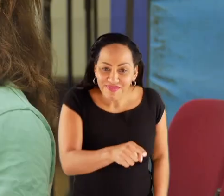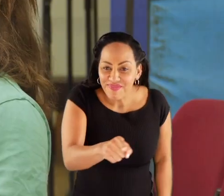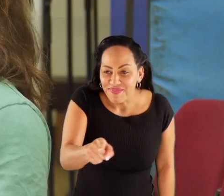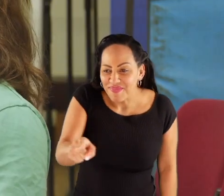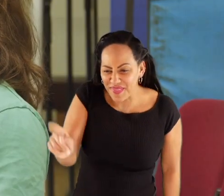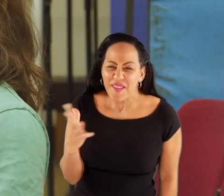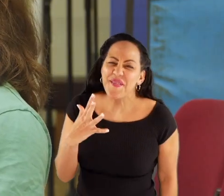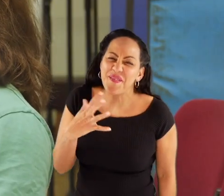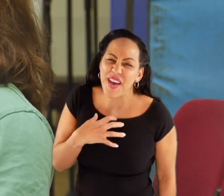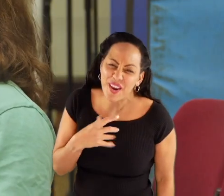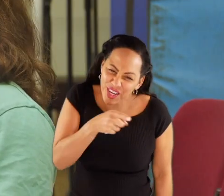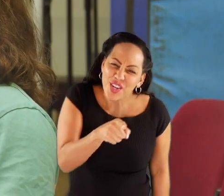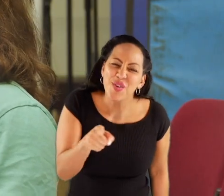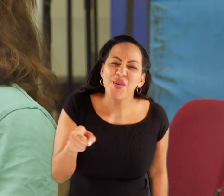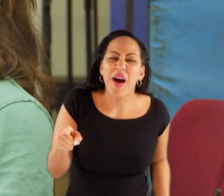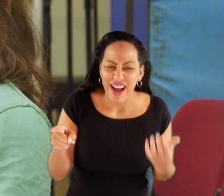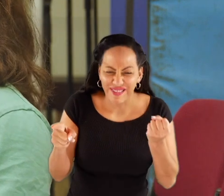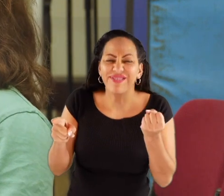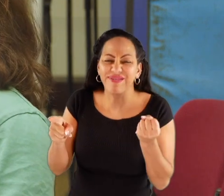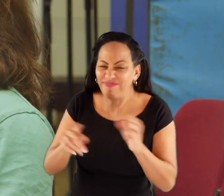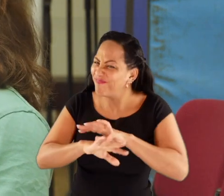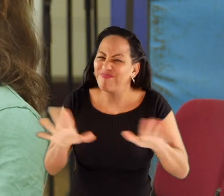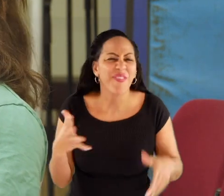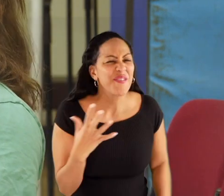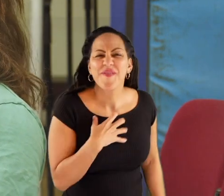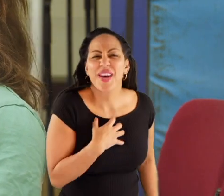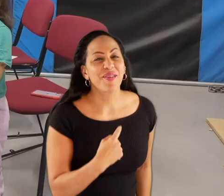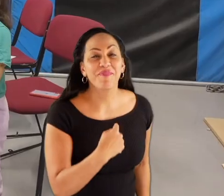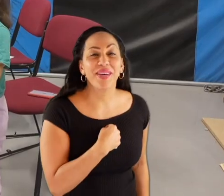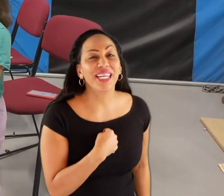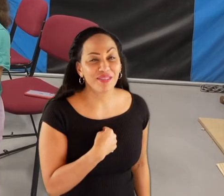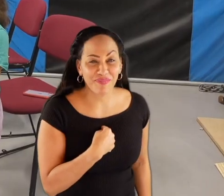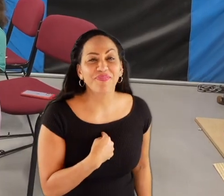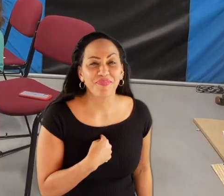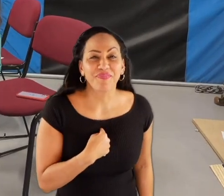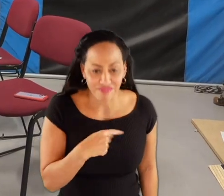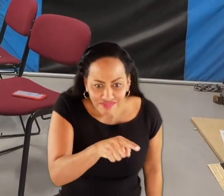It’s the fear in you Not the fear in me That makes you gasp